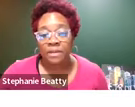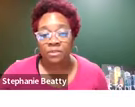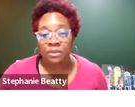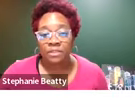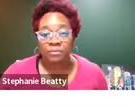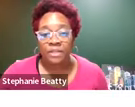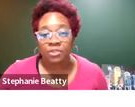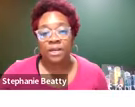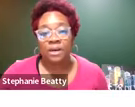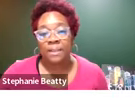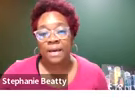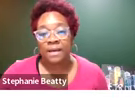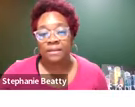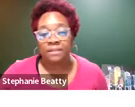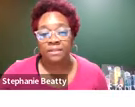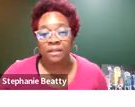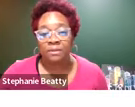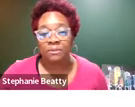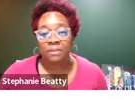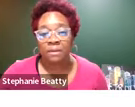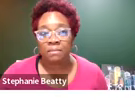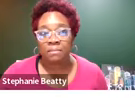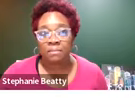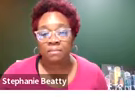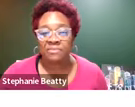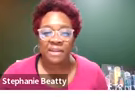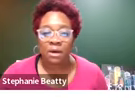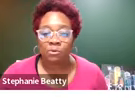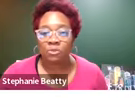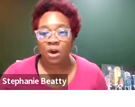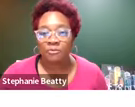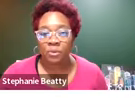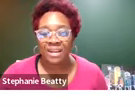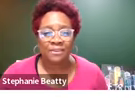Your best source would be to check online, to take those to find out who's offering what.